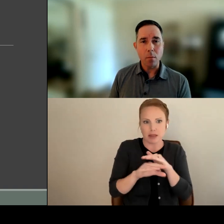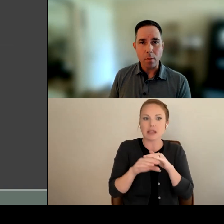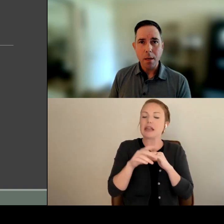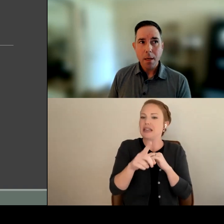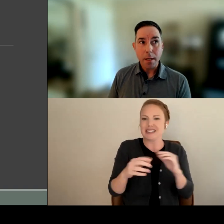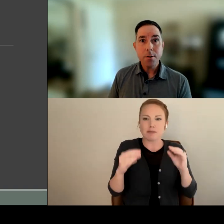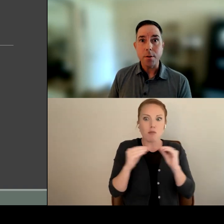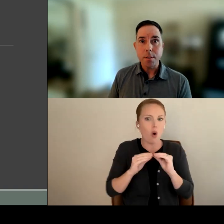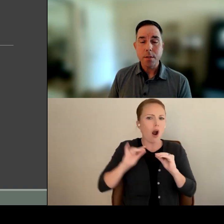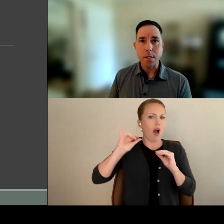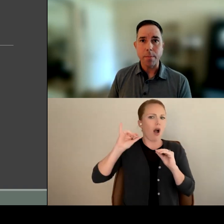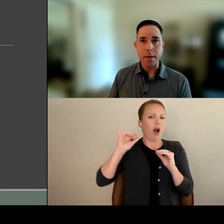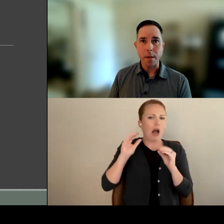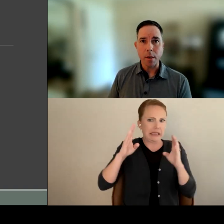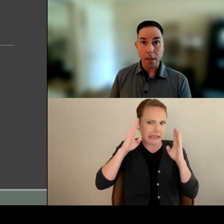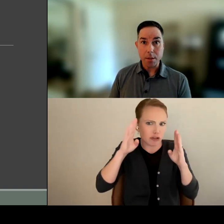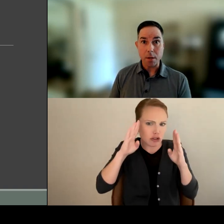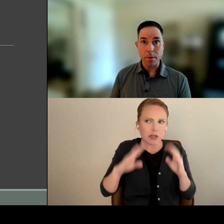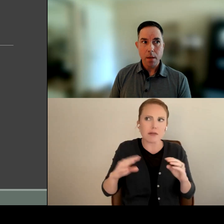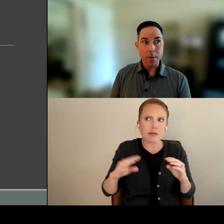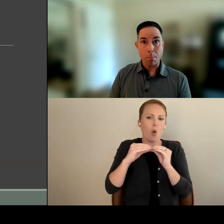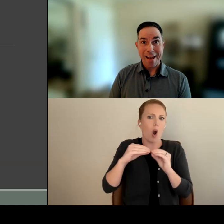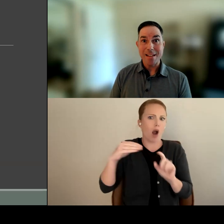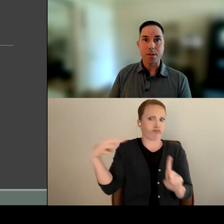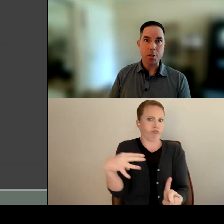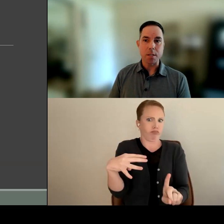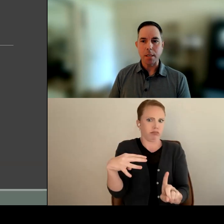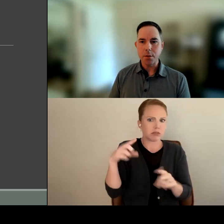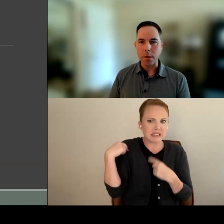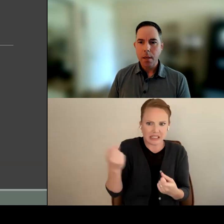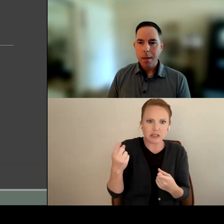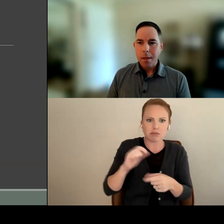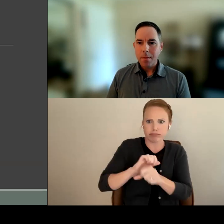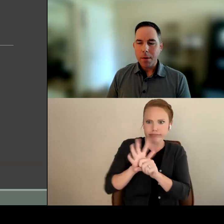more interest since the pandemic because of this mass digitization,